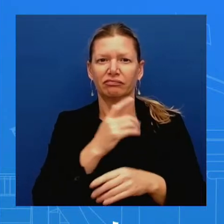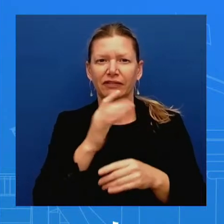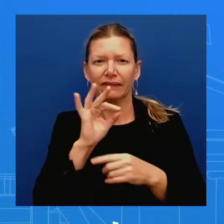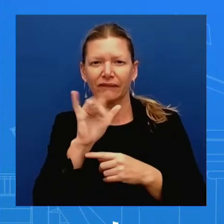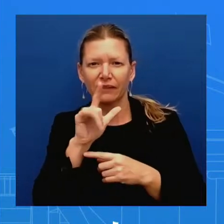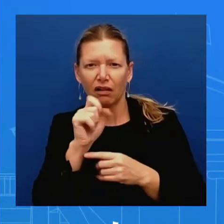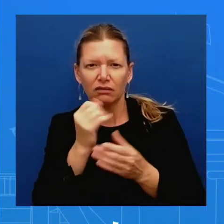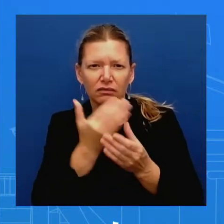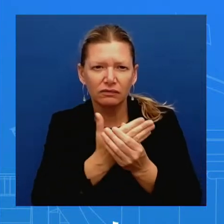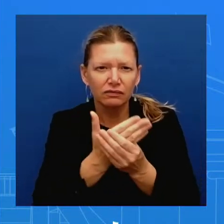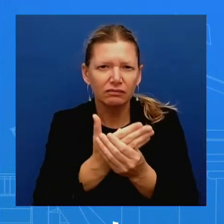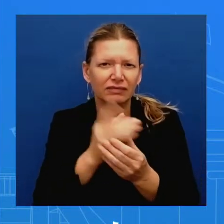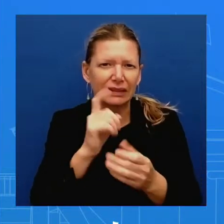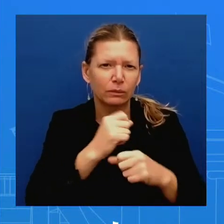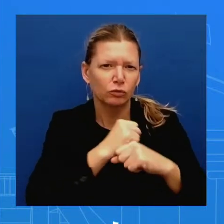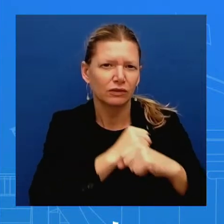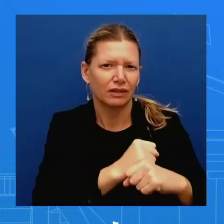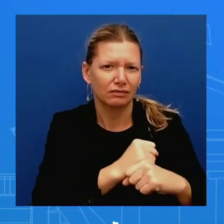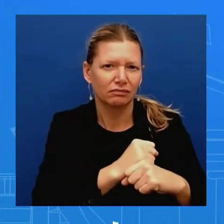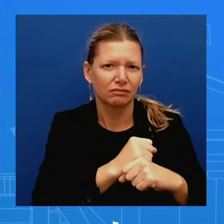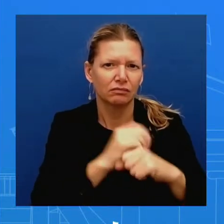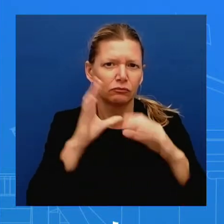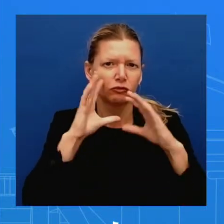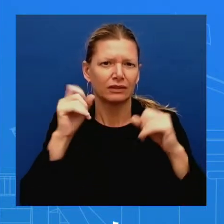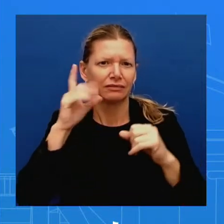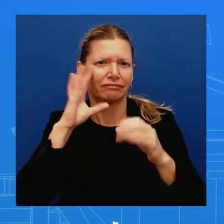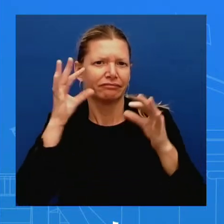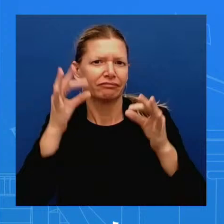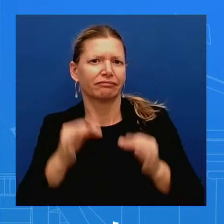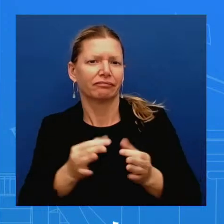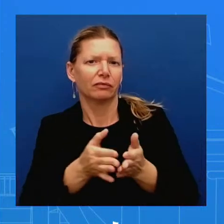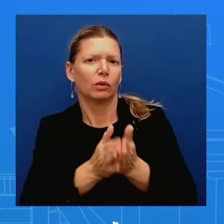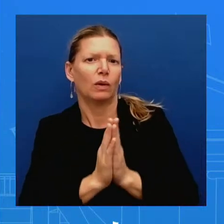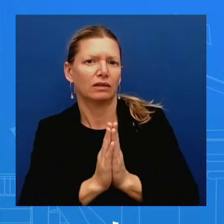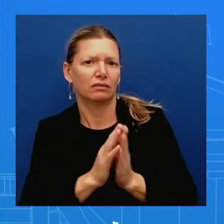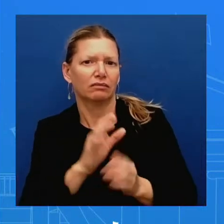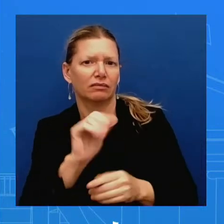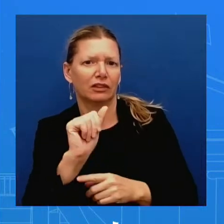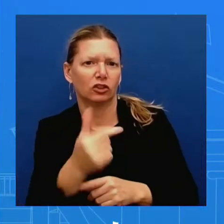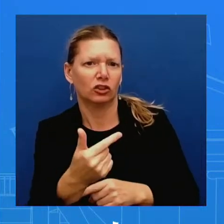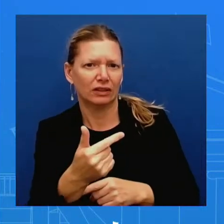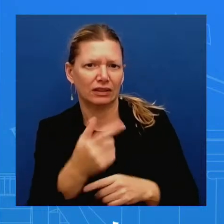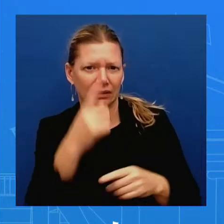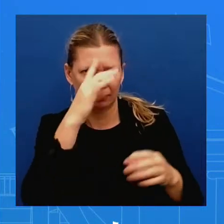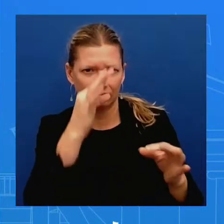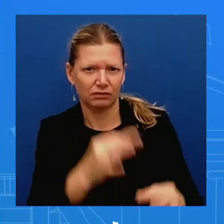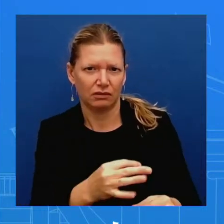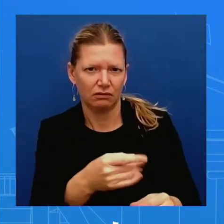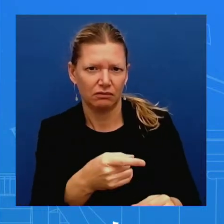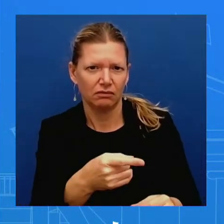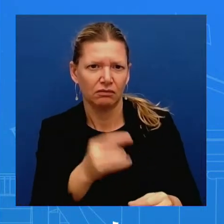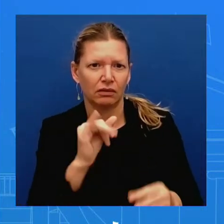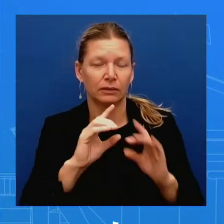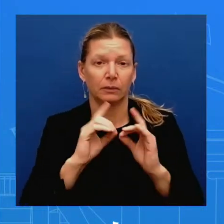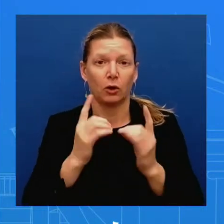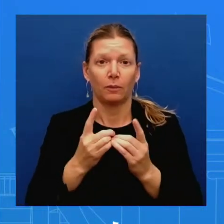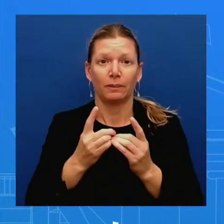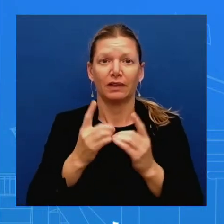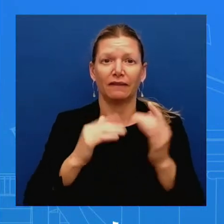The Department of Justice and the White House Counsel's Office have provided extensive written letters -- as you all know; I'm sure some of you have read this --